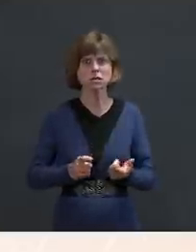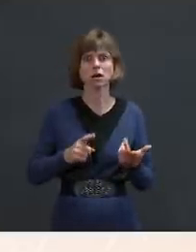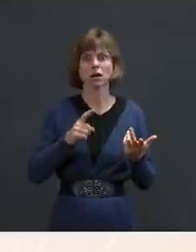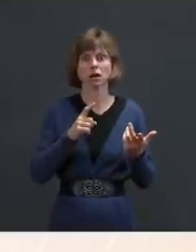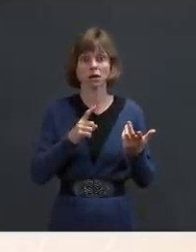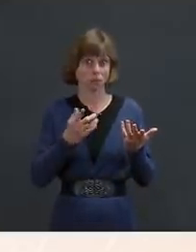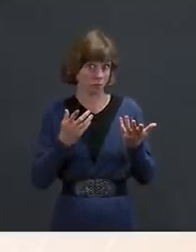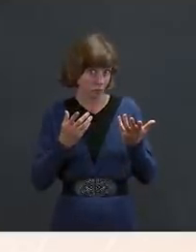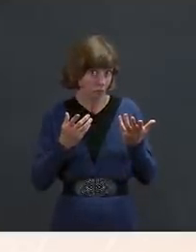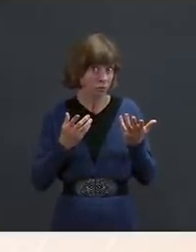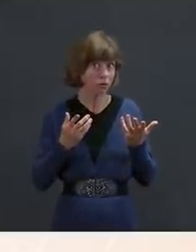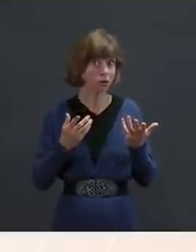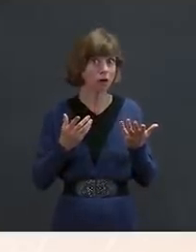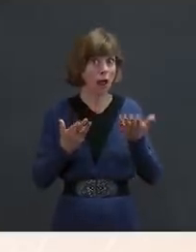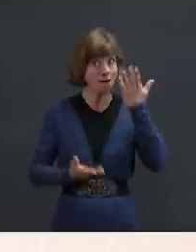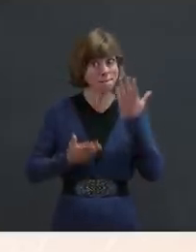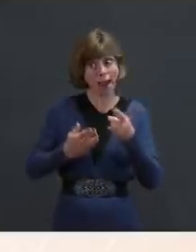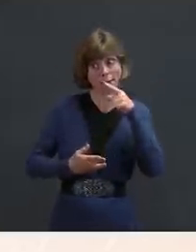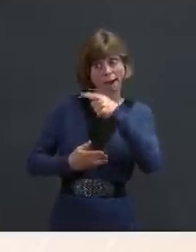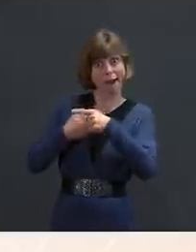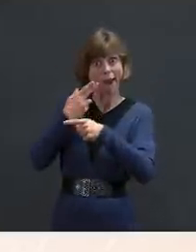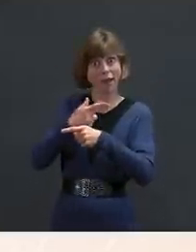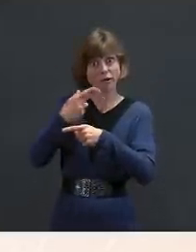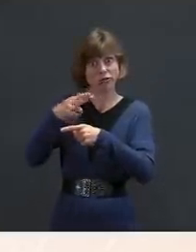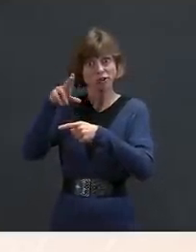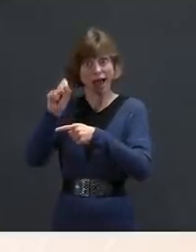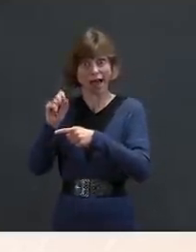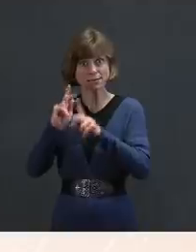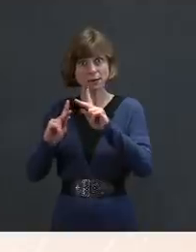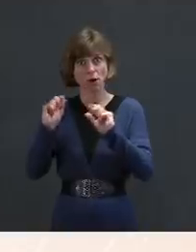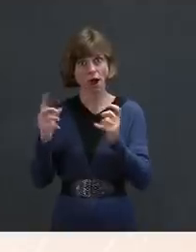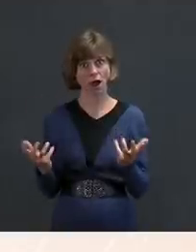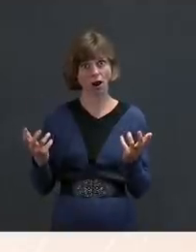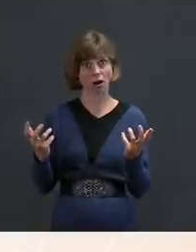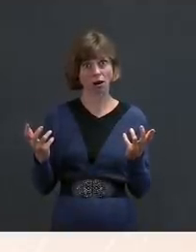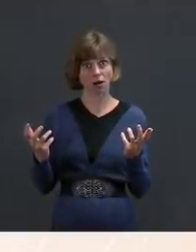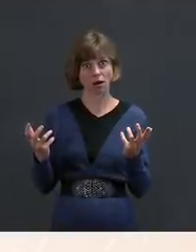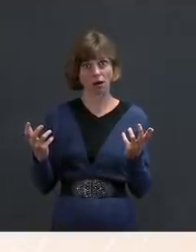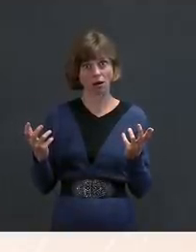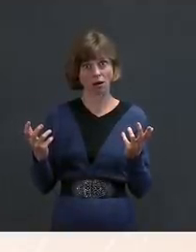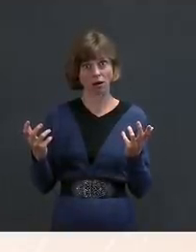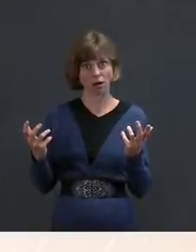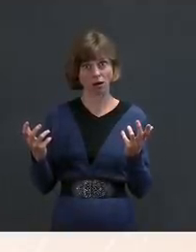whether we could have HHS personnel collated [sic] -- co-located in a Border Patrol station,